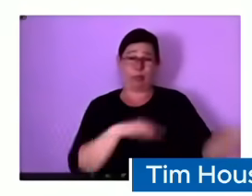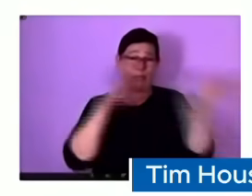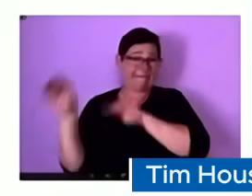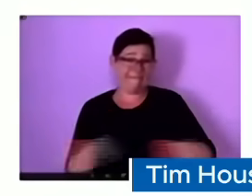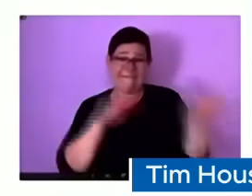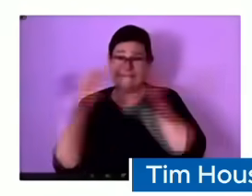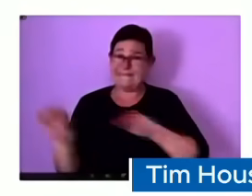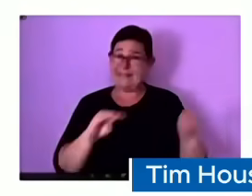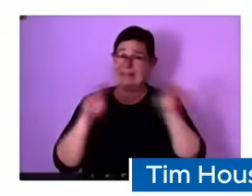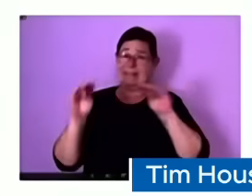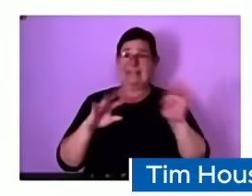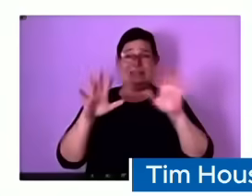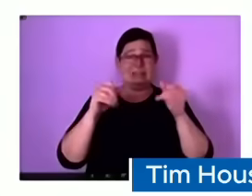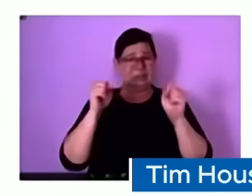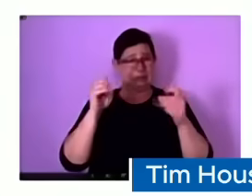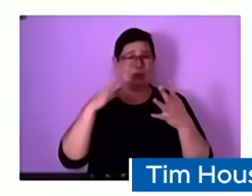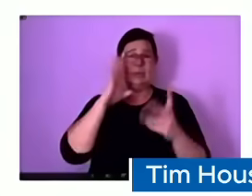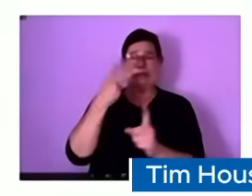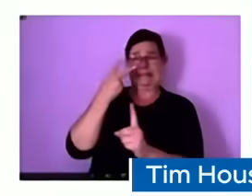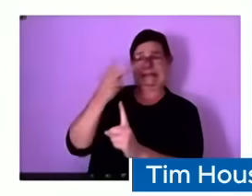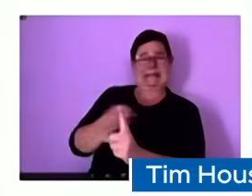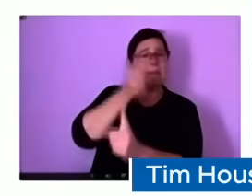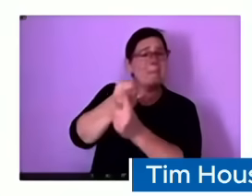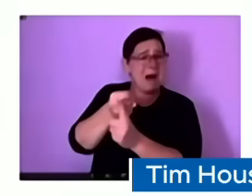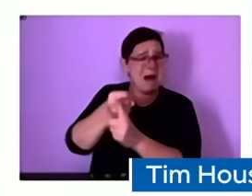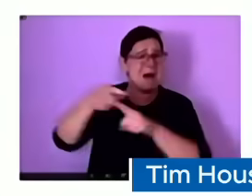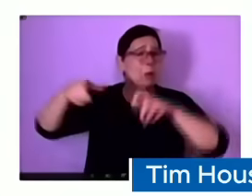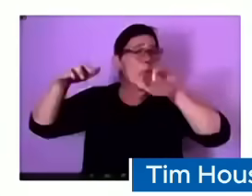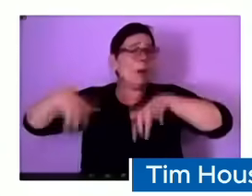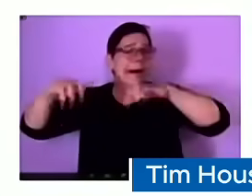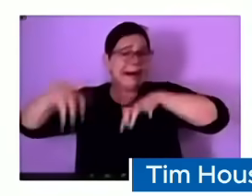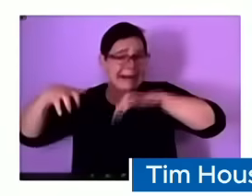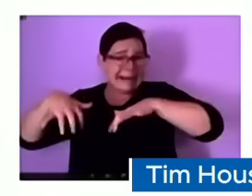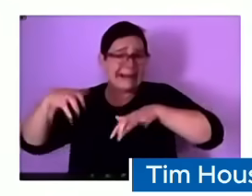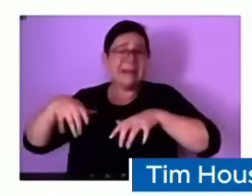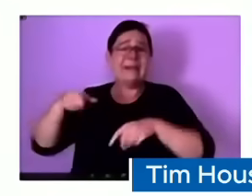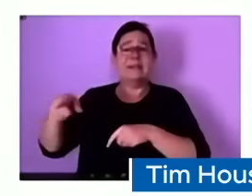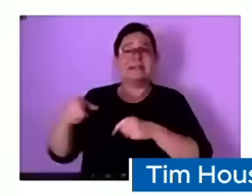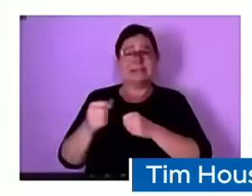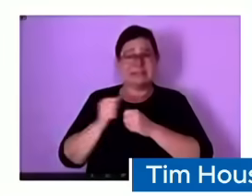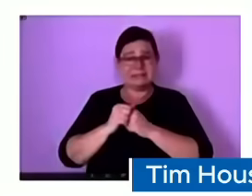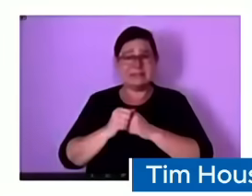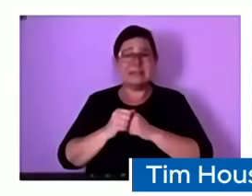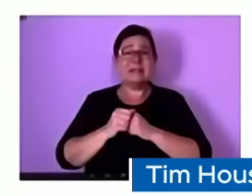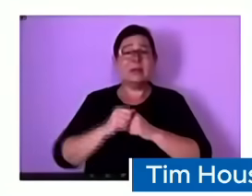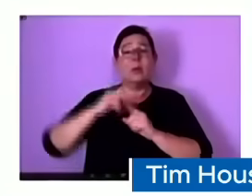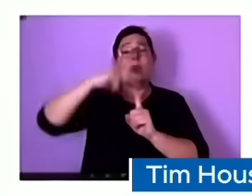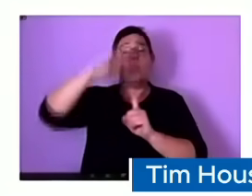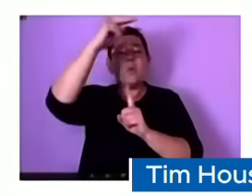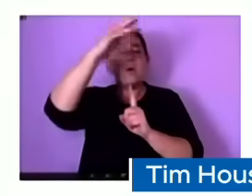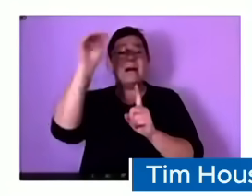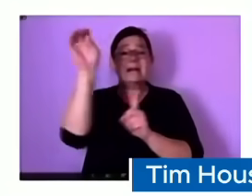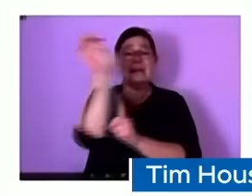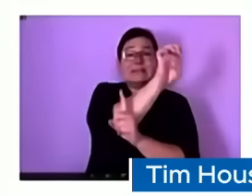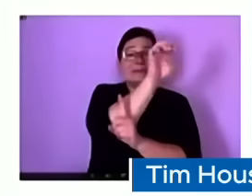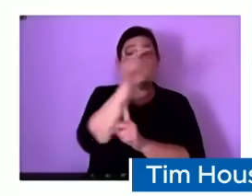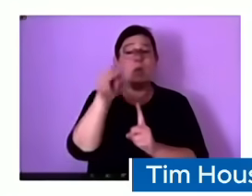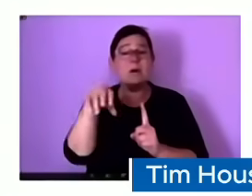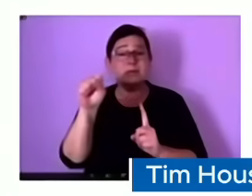FROM THE RAIN WE'VE HAD. NORTHERN AND EASTERN NOVA SCOTIA WILL SEE MORE RAIN TONIGHT.